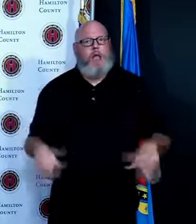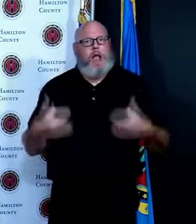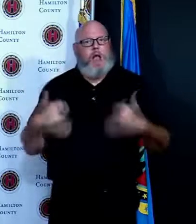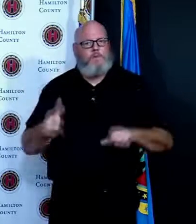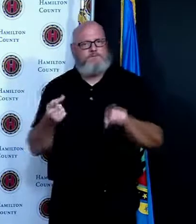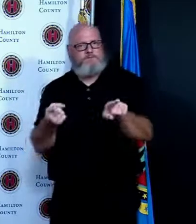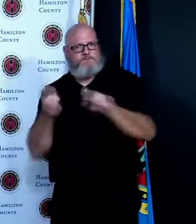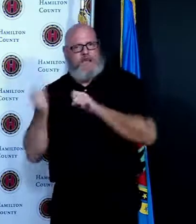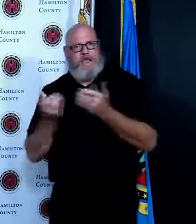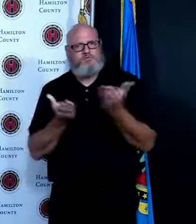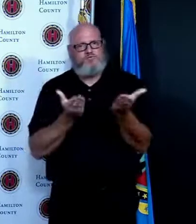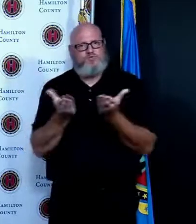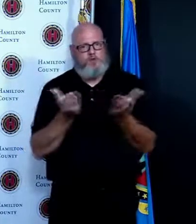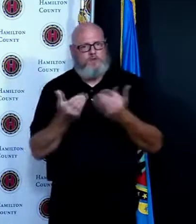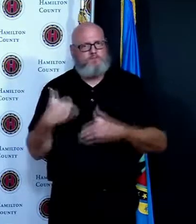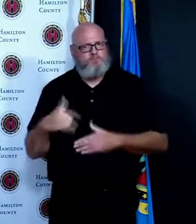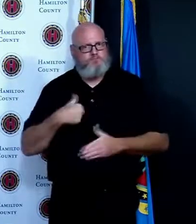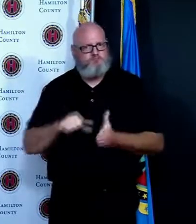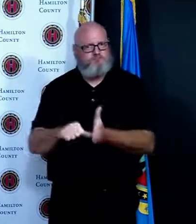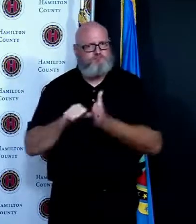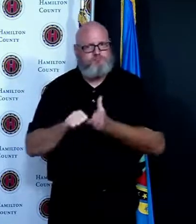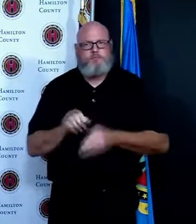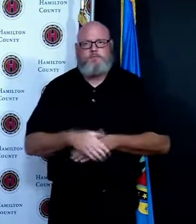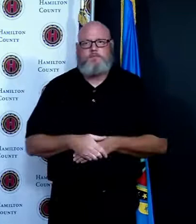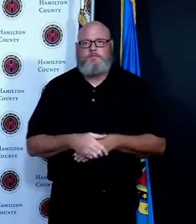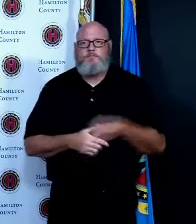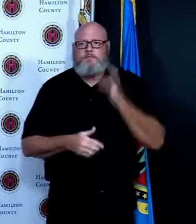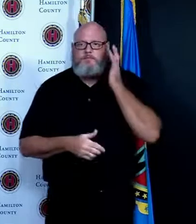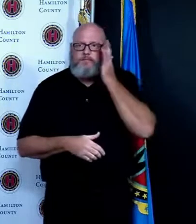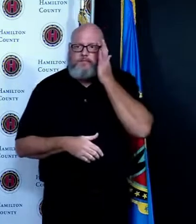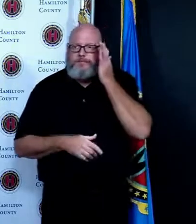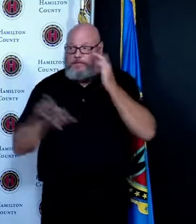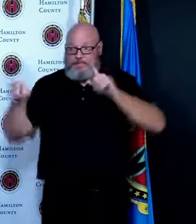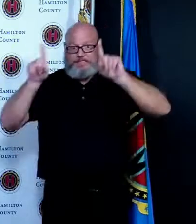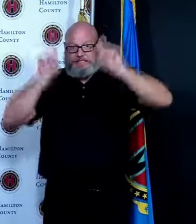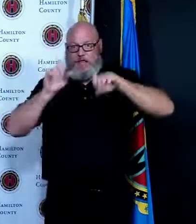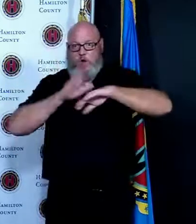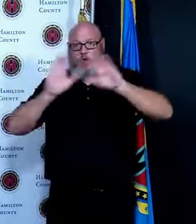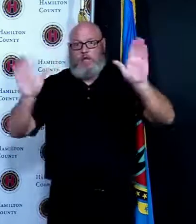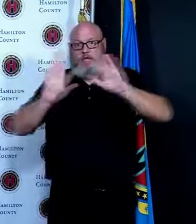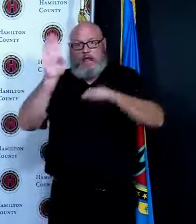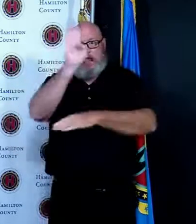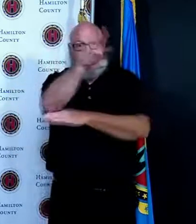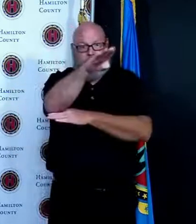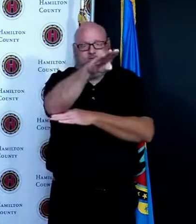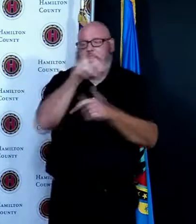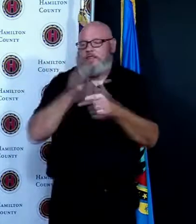so remember I got the test on Sunday afternoon on Tuesday afternoon I got an email